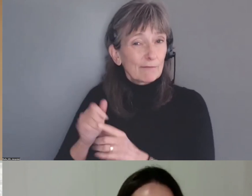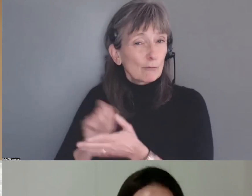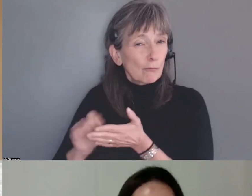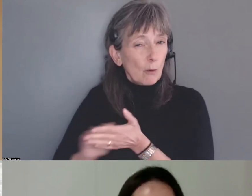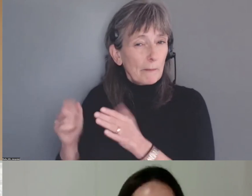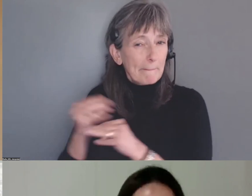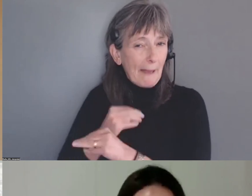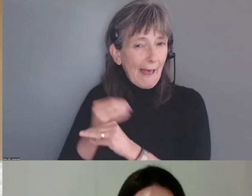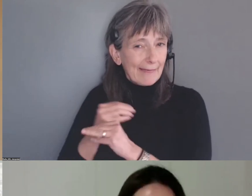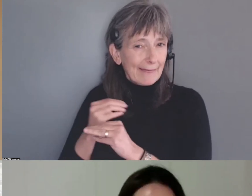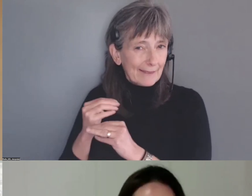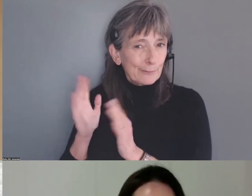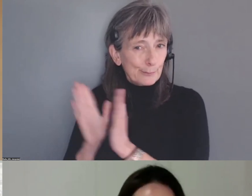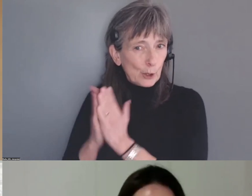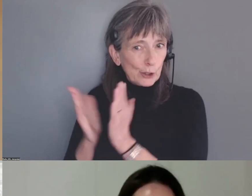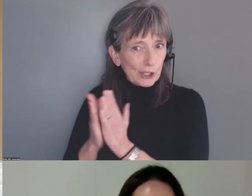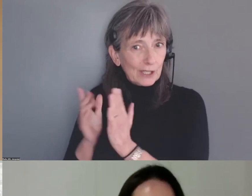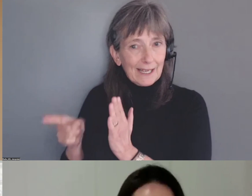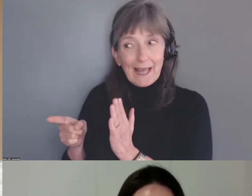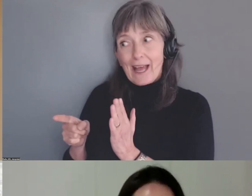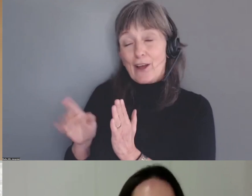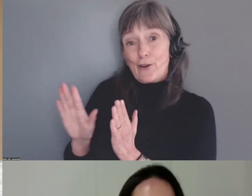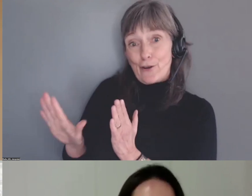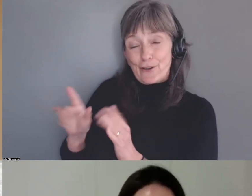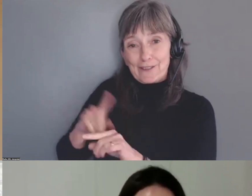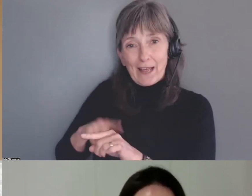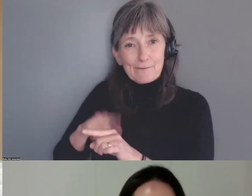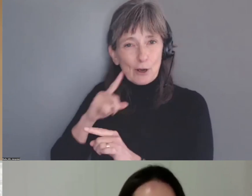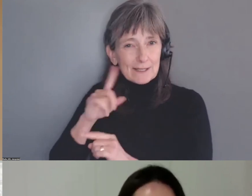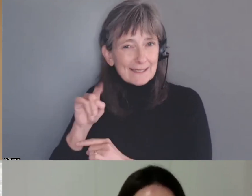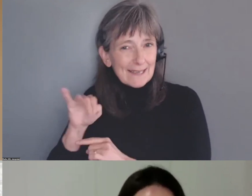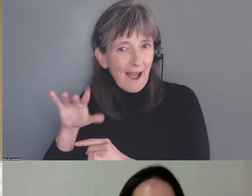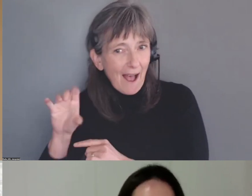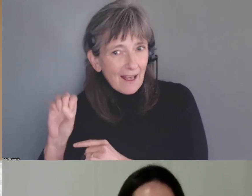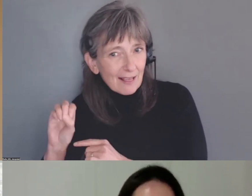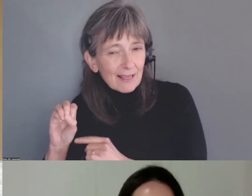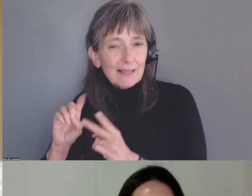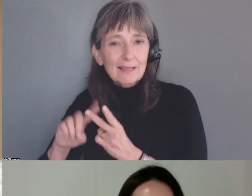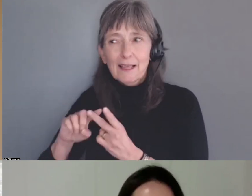to be coming up in her time. Issues of style when you're working with groups of people together and